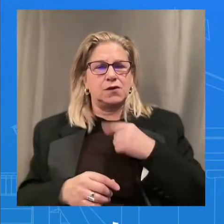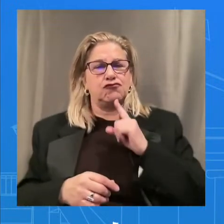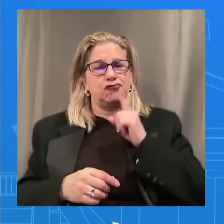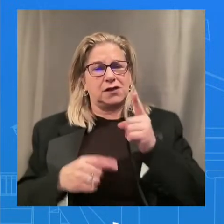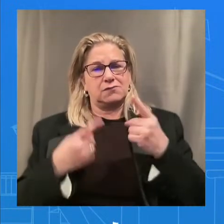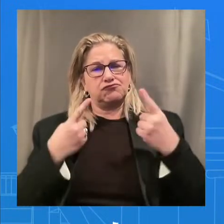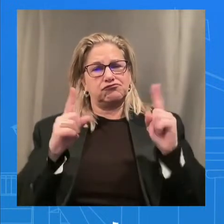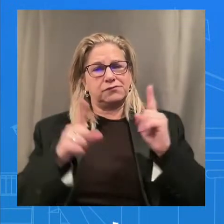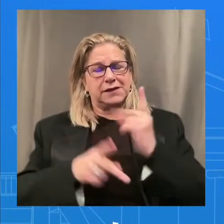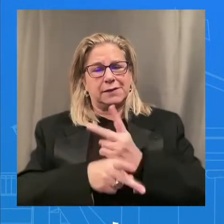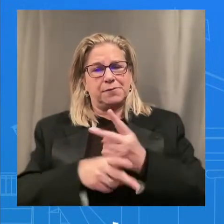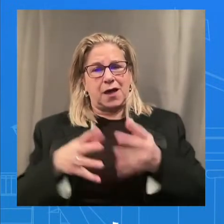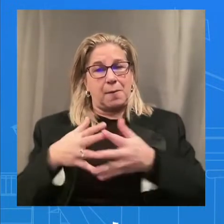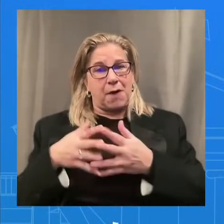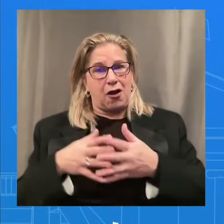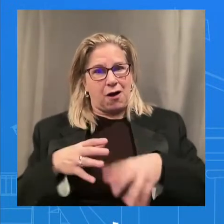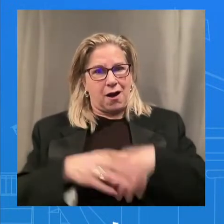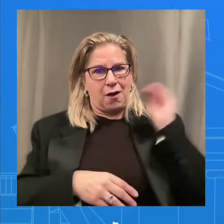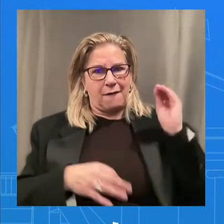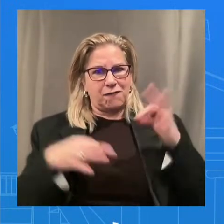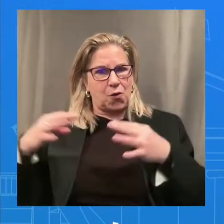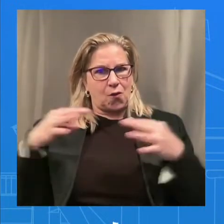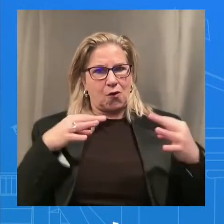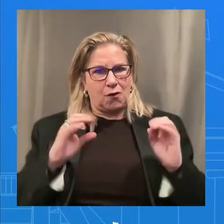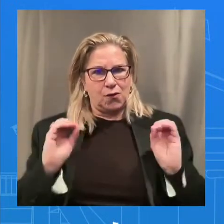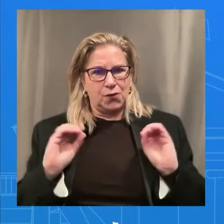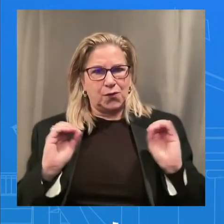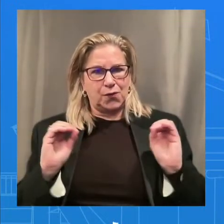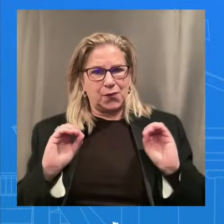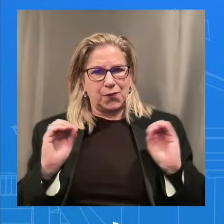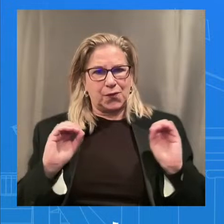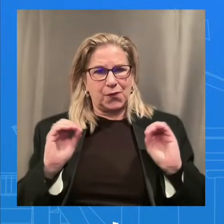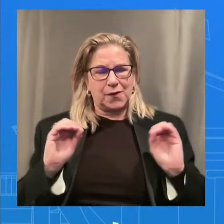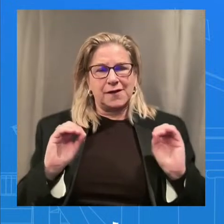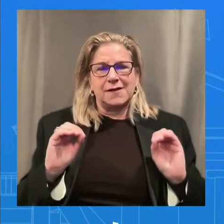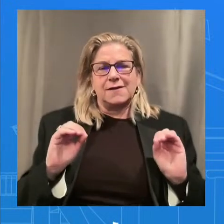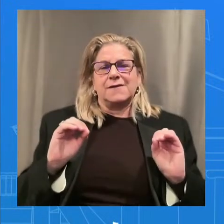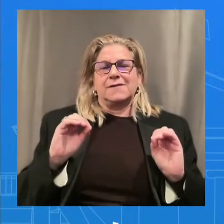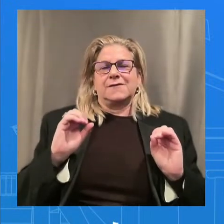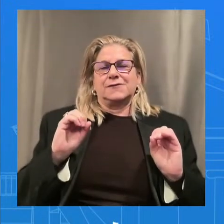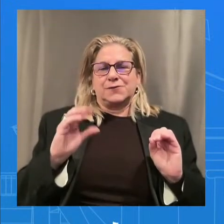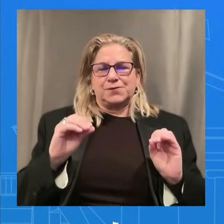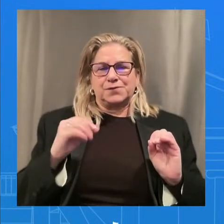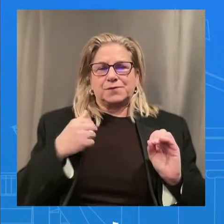The president fundamentally delivered on his promise to invest in America, including in our manufacturing base,